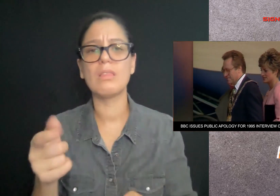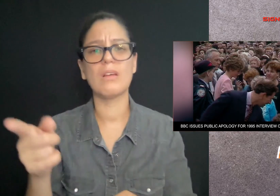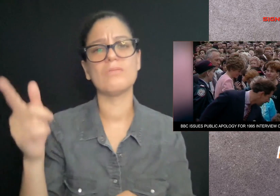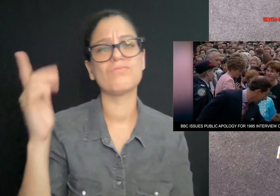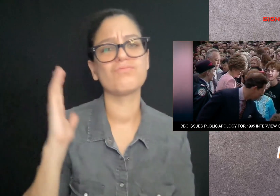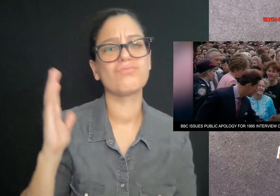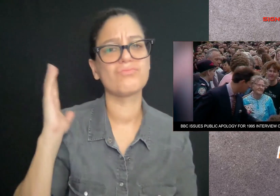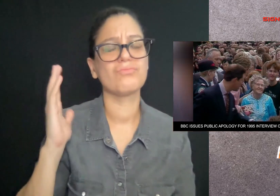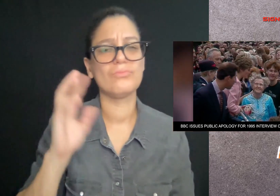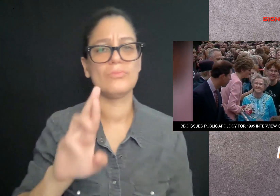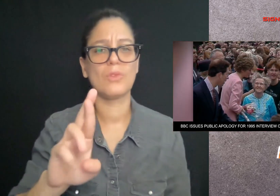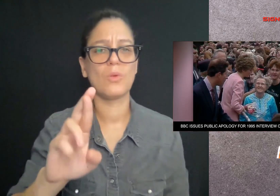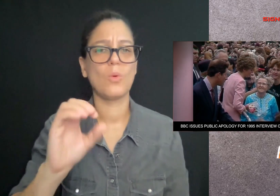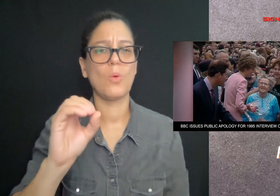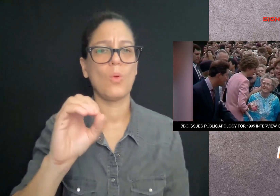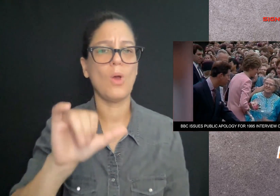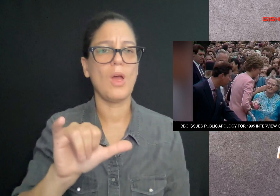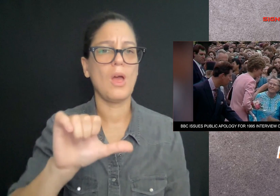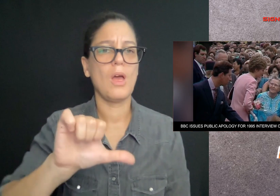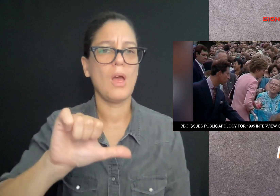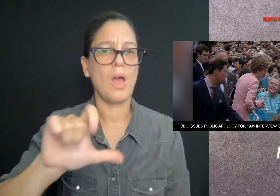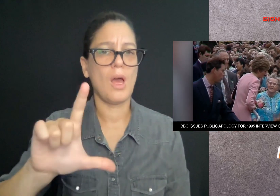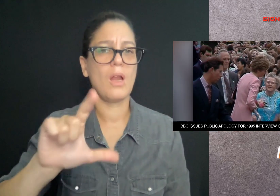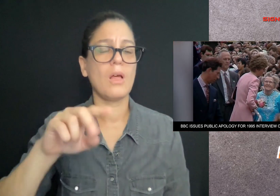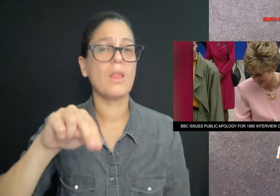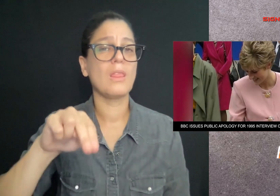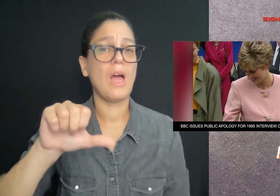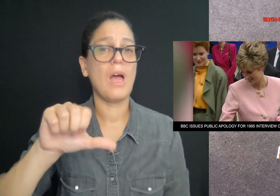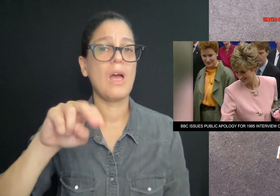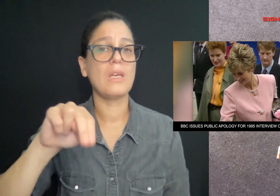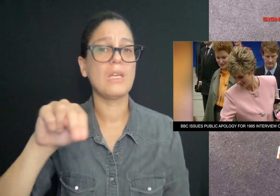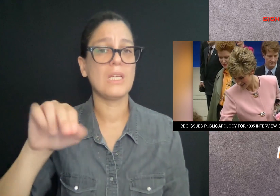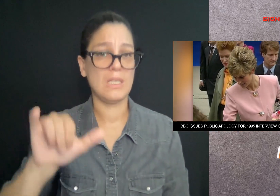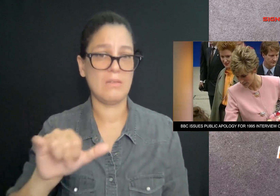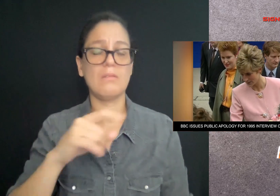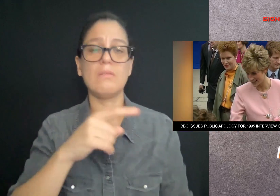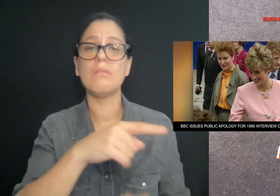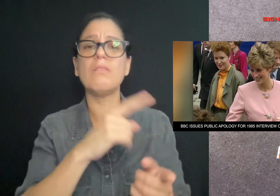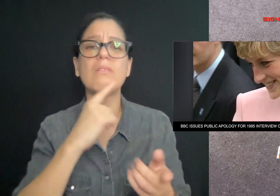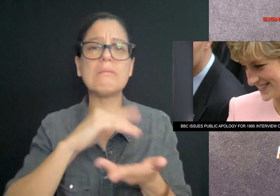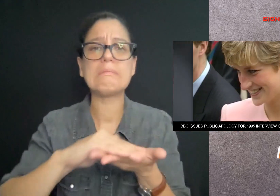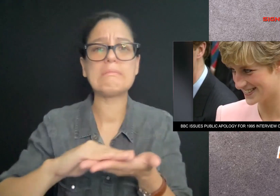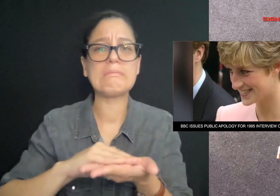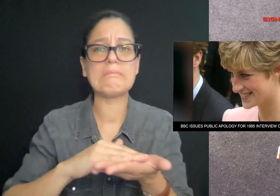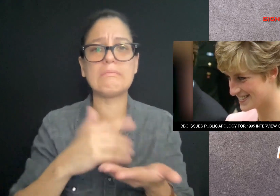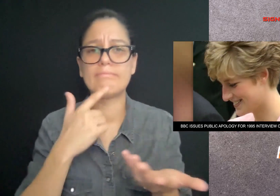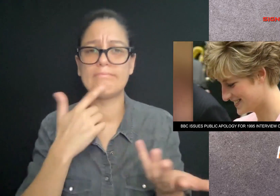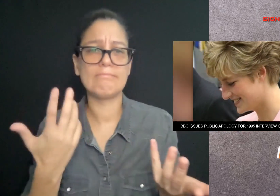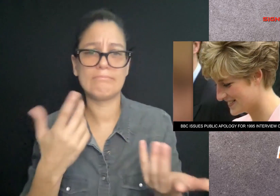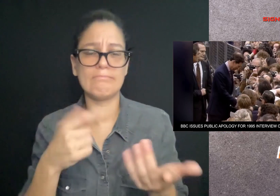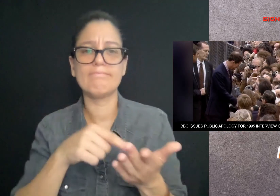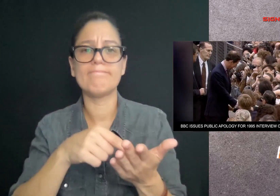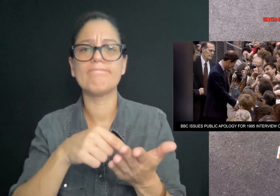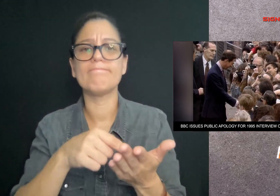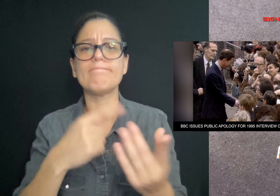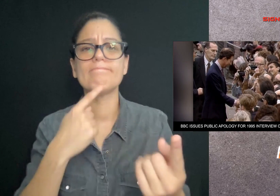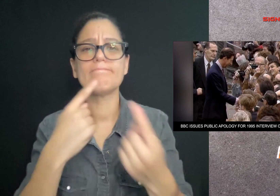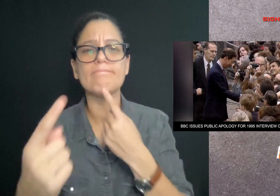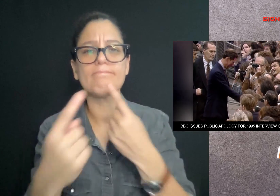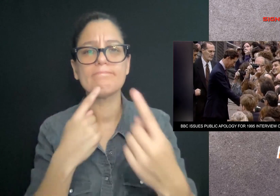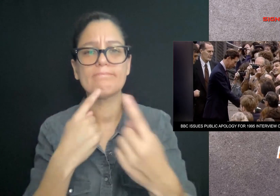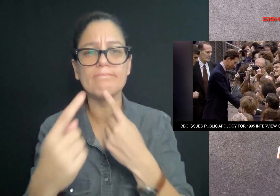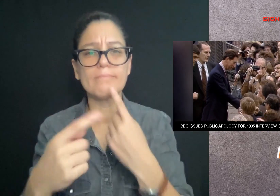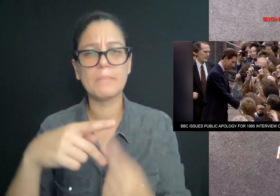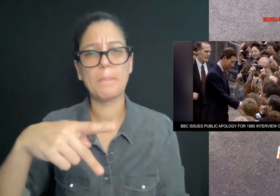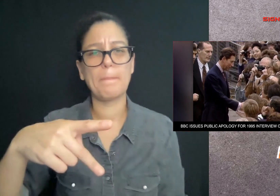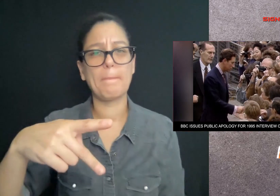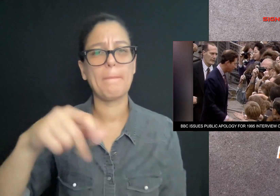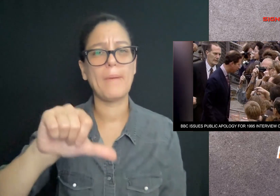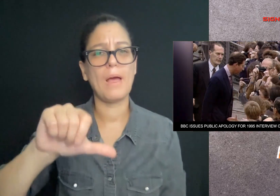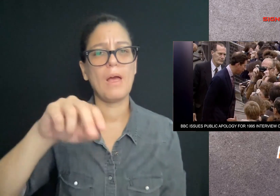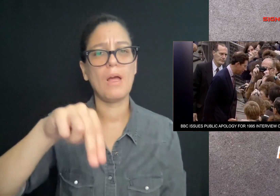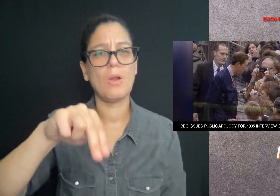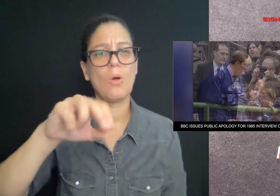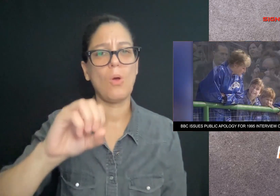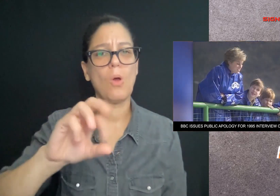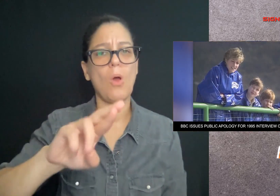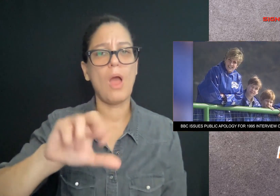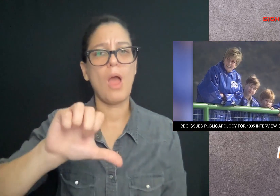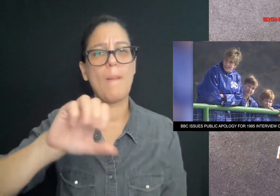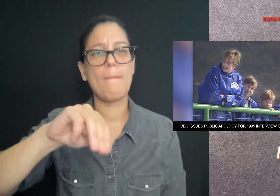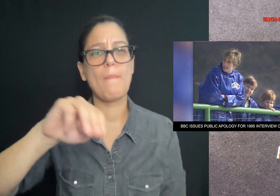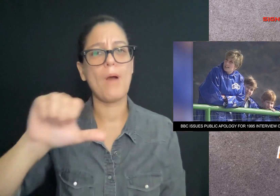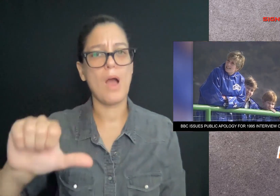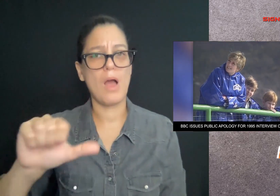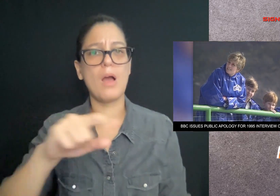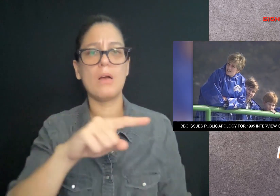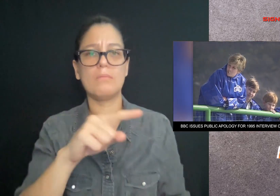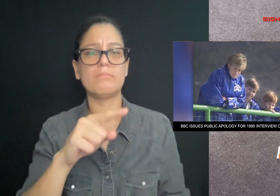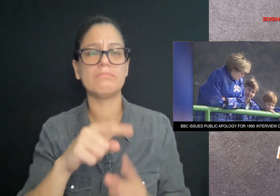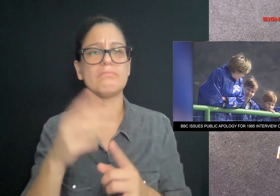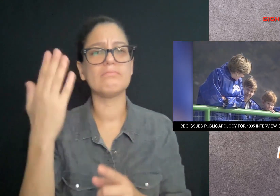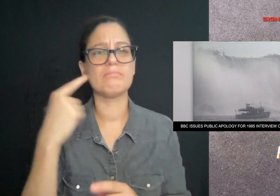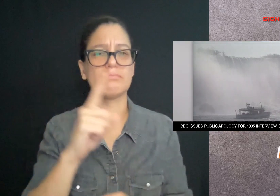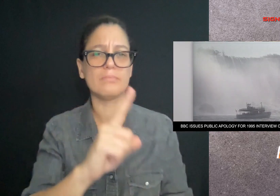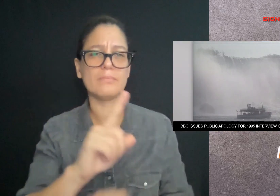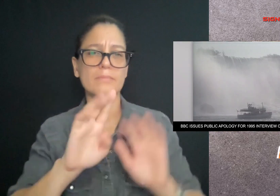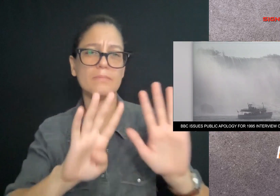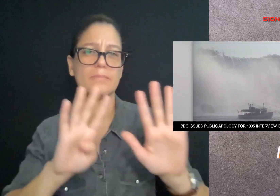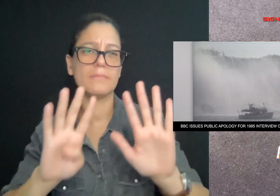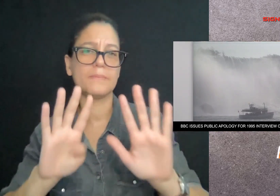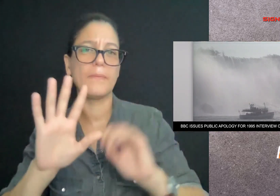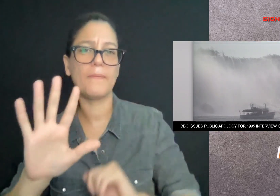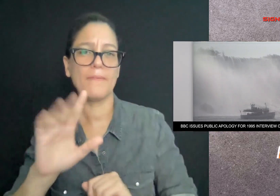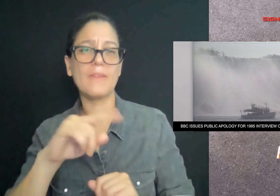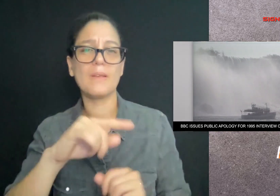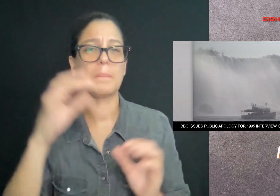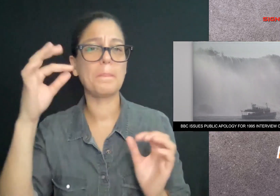Harry and a former royal nanny the apology was over a 1995 Panorama interview